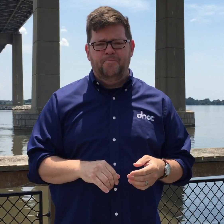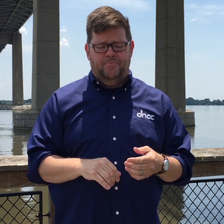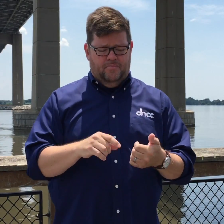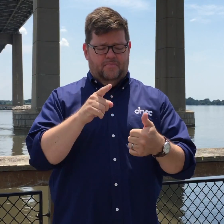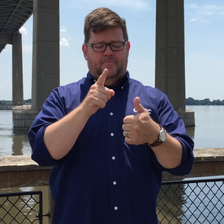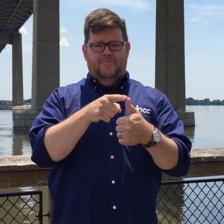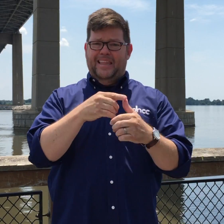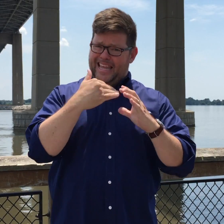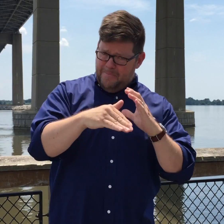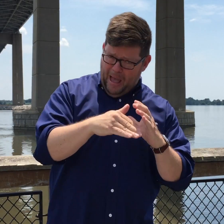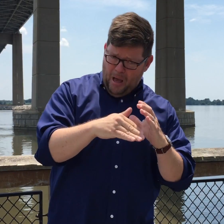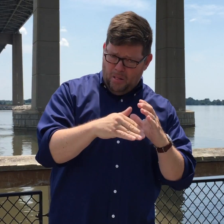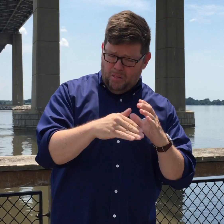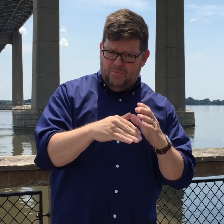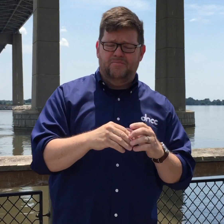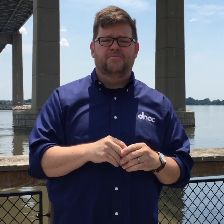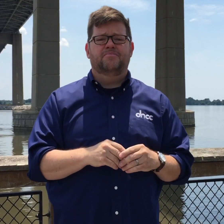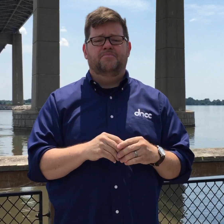1) email: IRD@dhcc.org